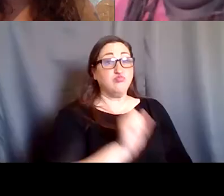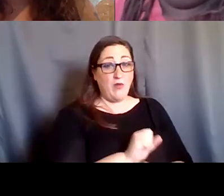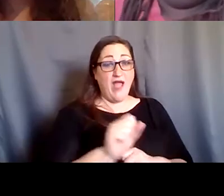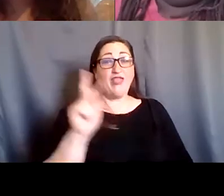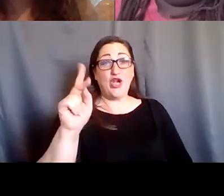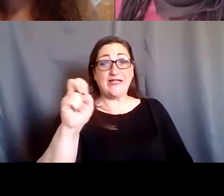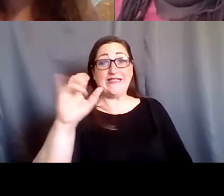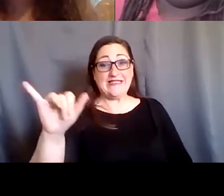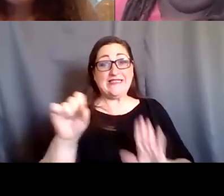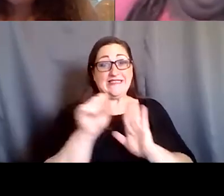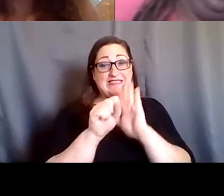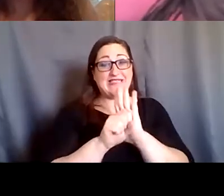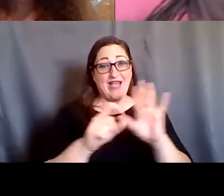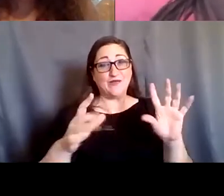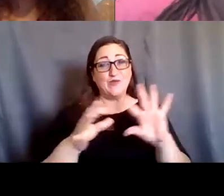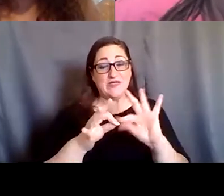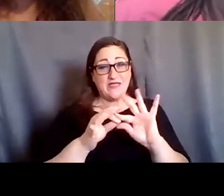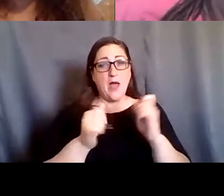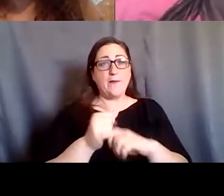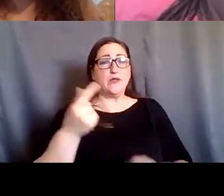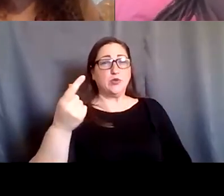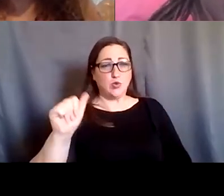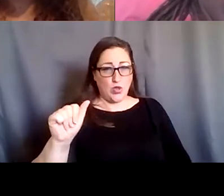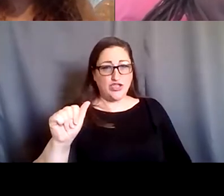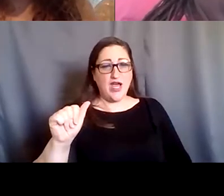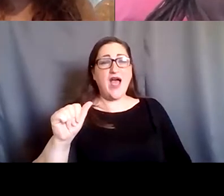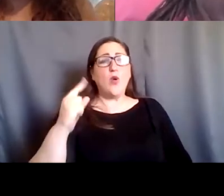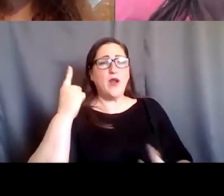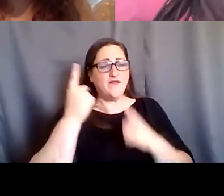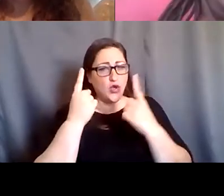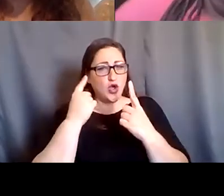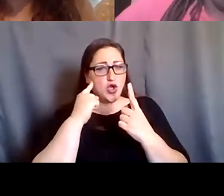And, you know, look, Georgia—whatever you’ve heard about Georgia, it’s as bad as you think it is. Right?